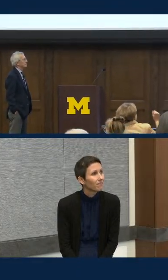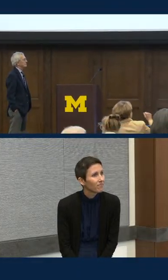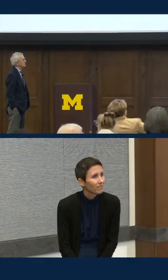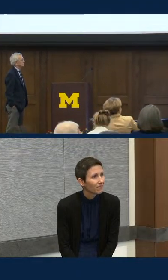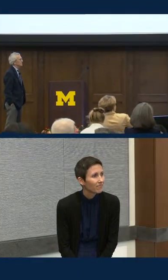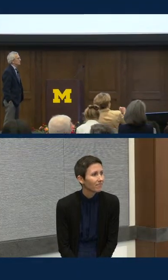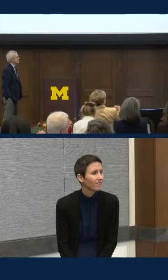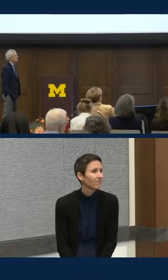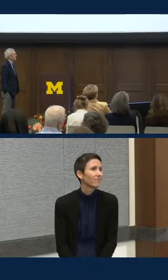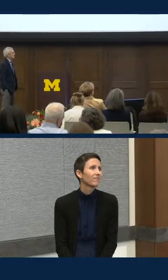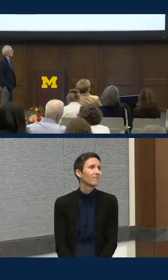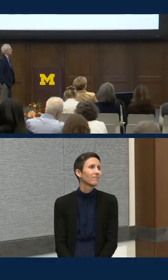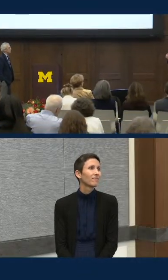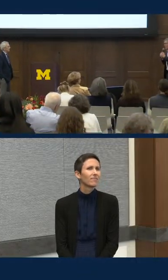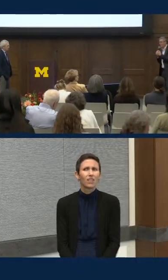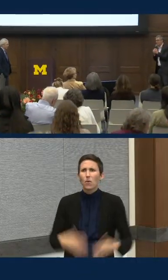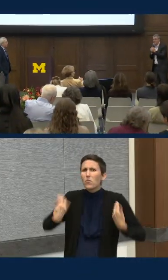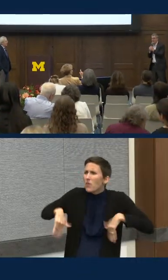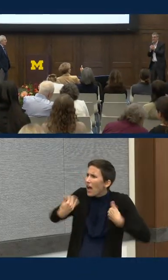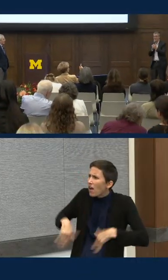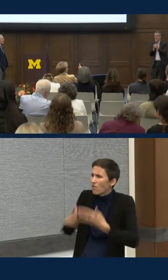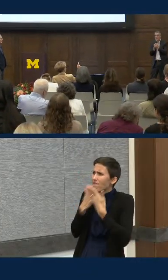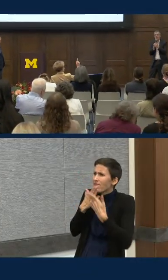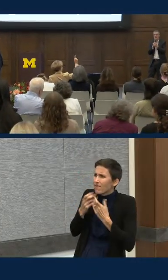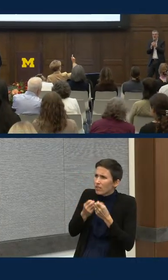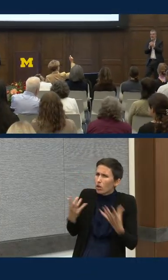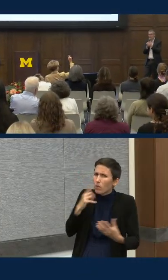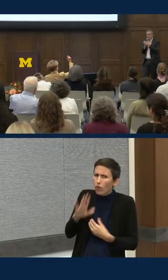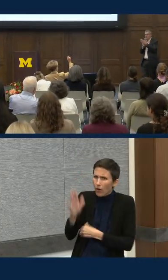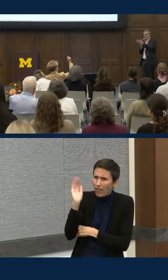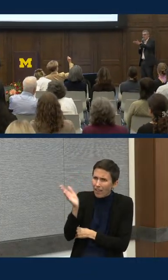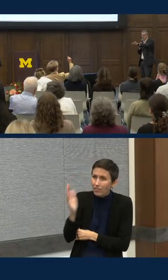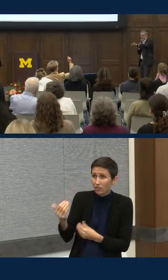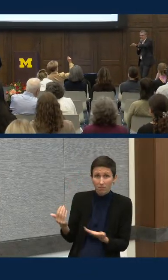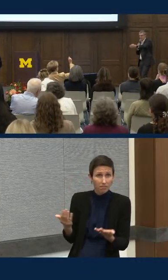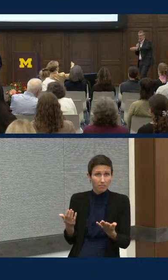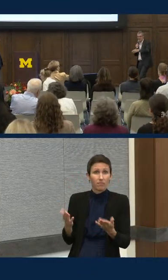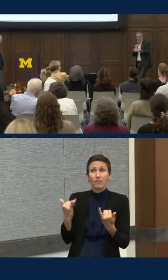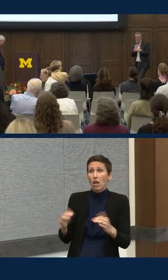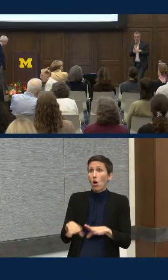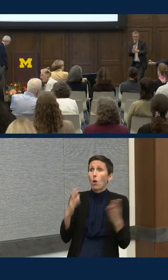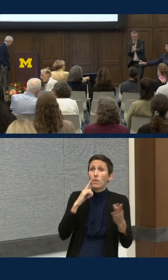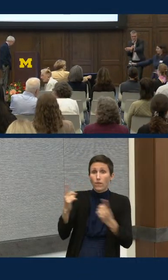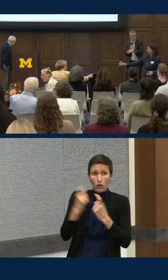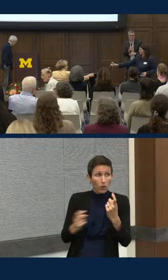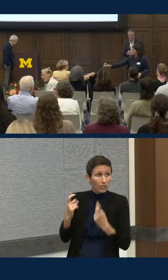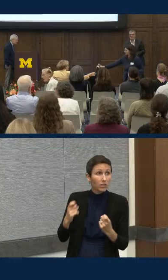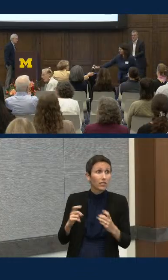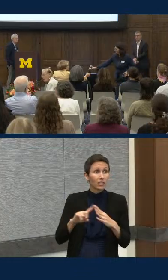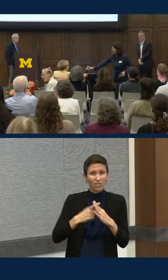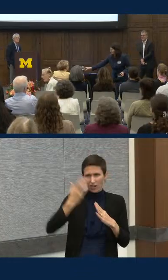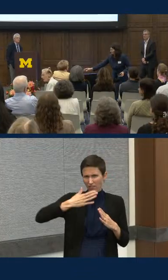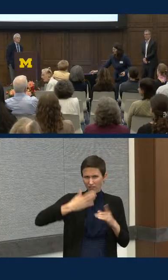Mra Thank you for your lecture. We have